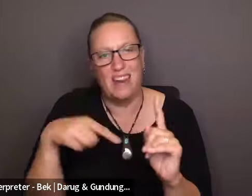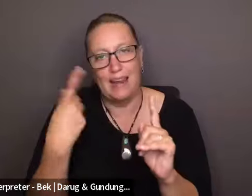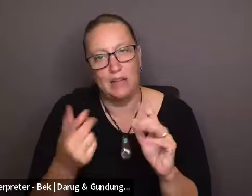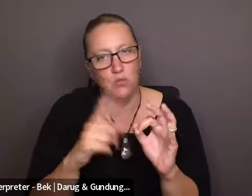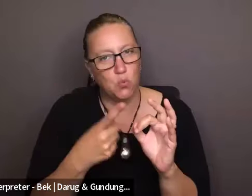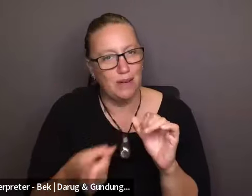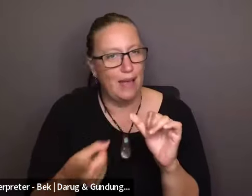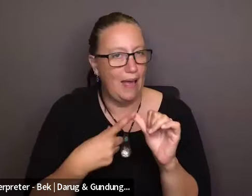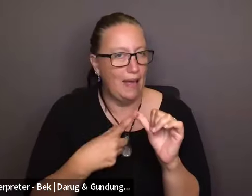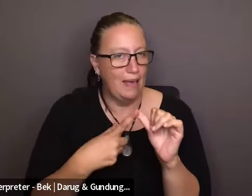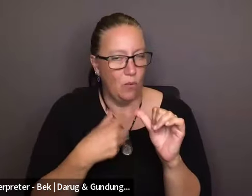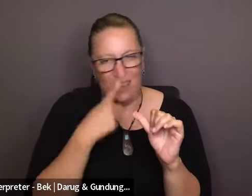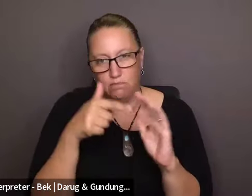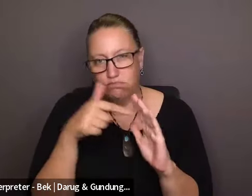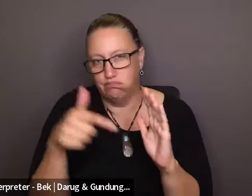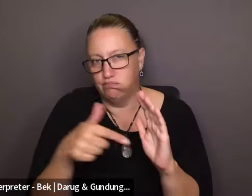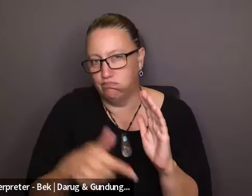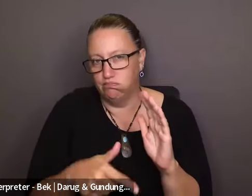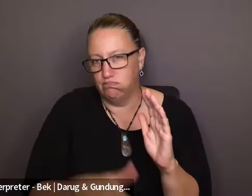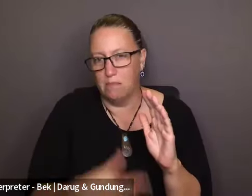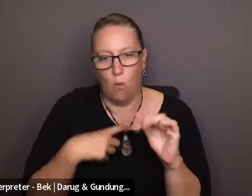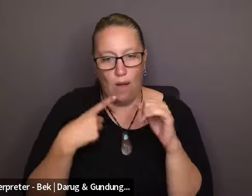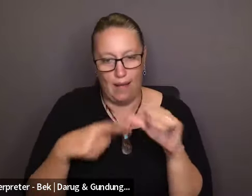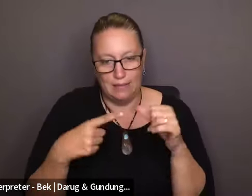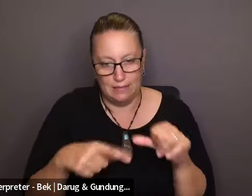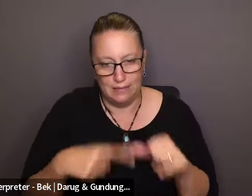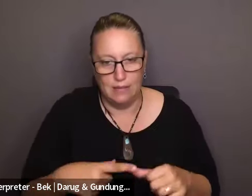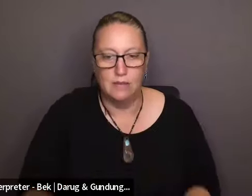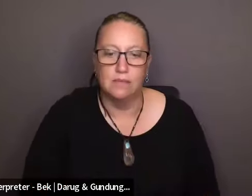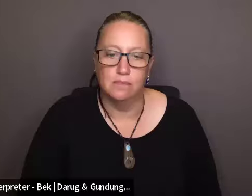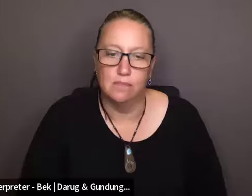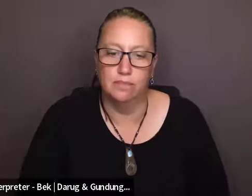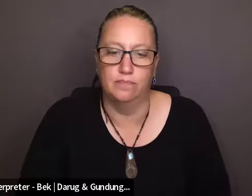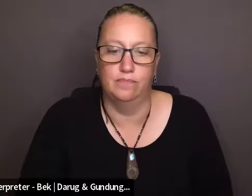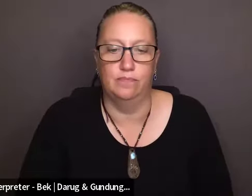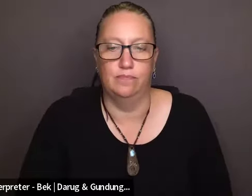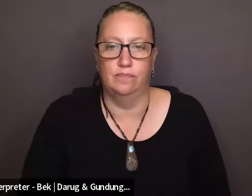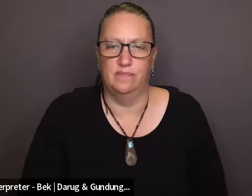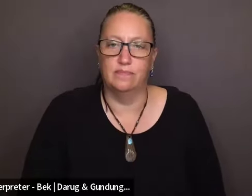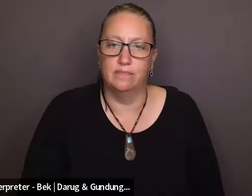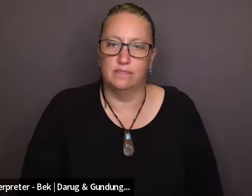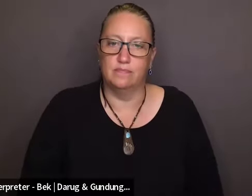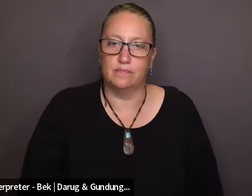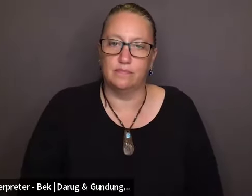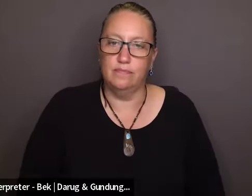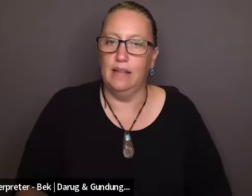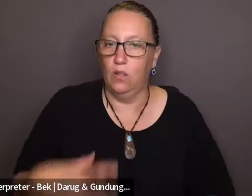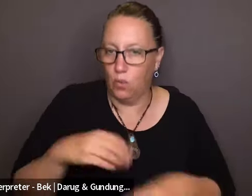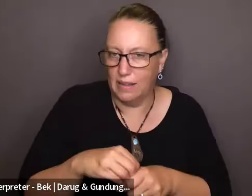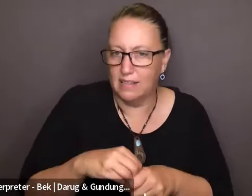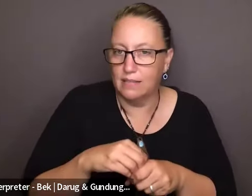some more questions, but I' ll get you to put the registration for the next Q&A sessions where we can go